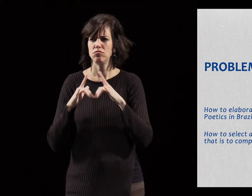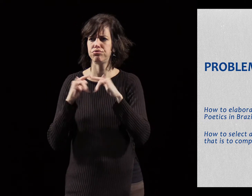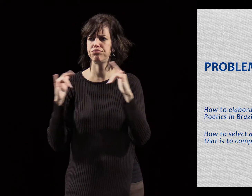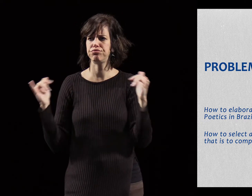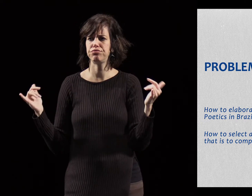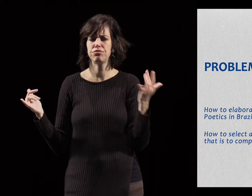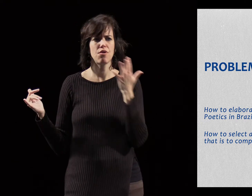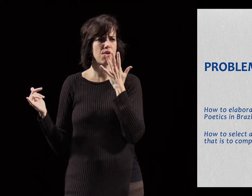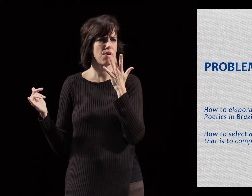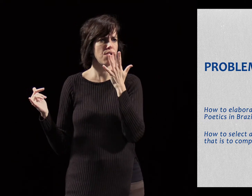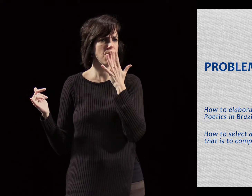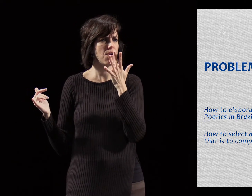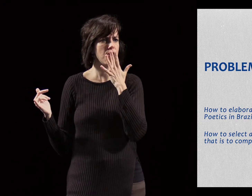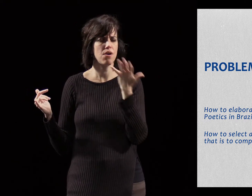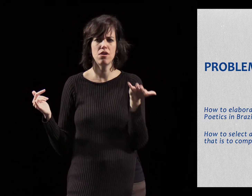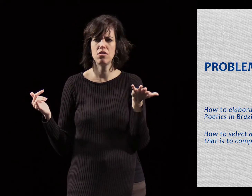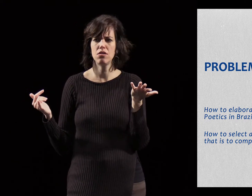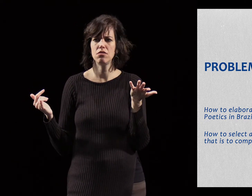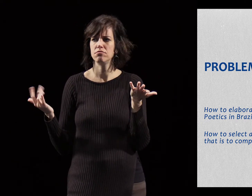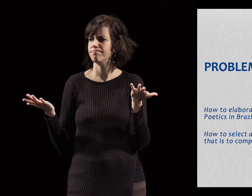They all look the same. They're the same color.